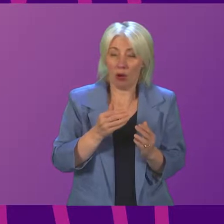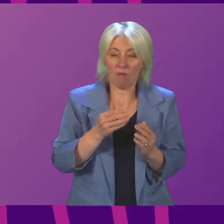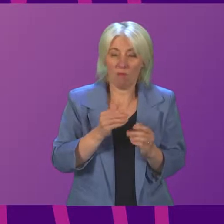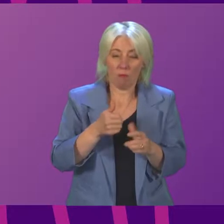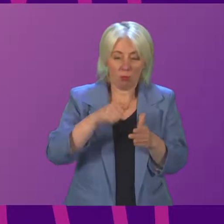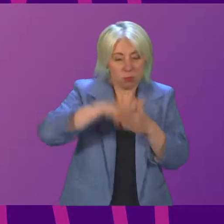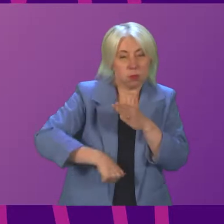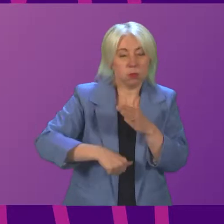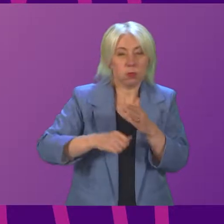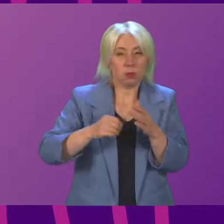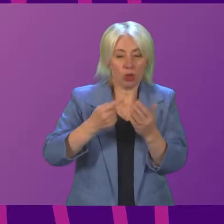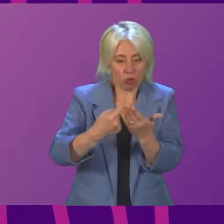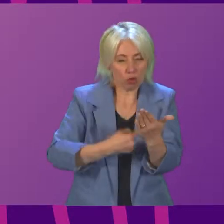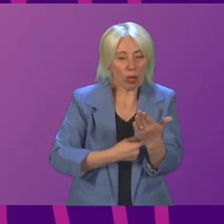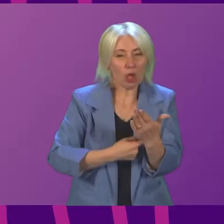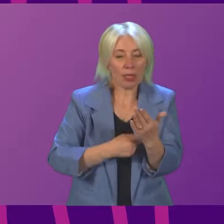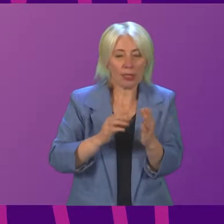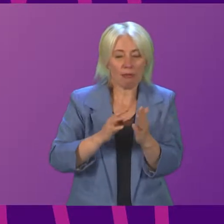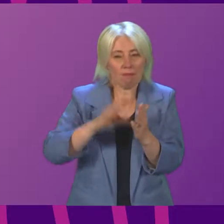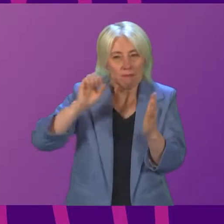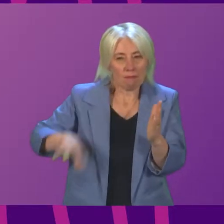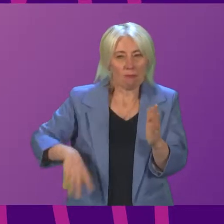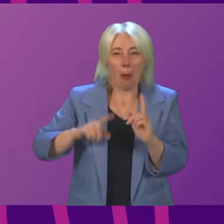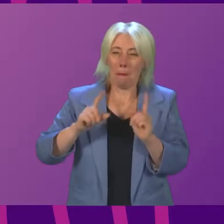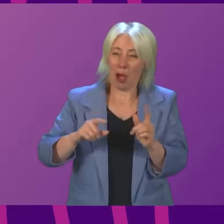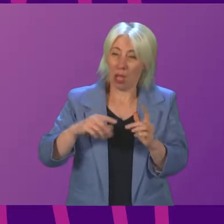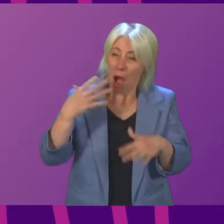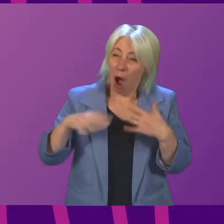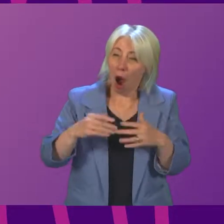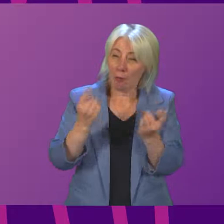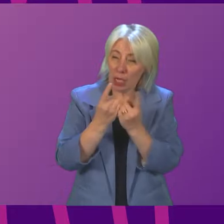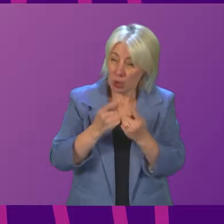the virus and the harms that it causes have not gone away. Although vaccination has significantly